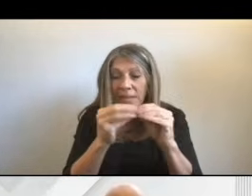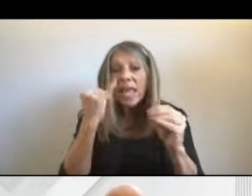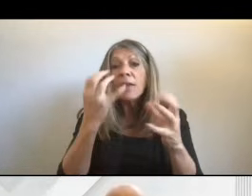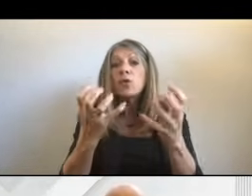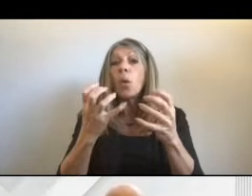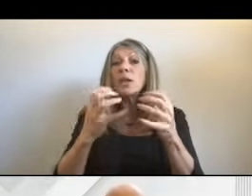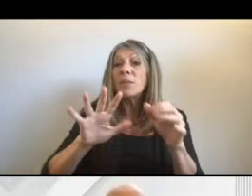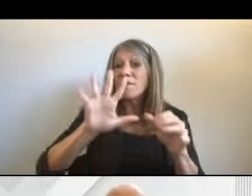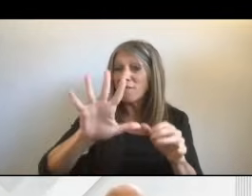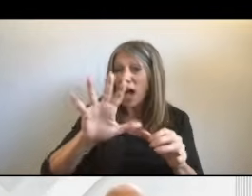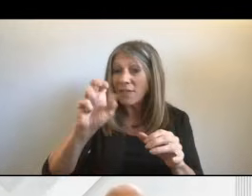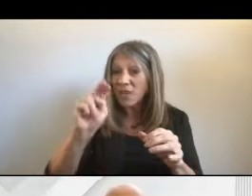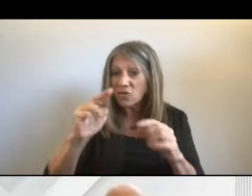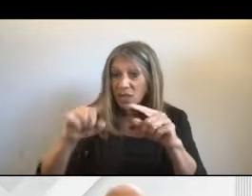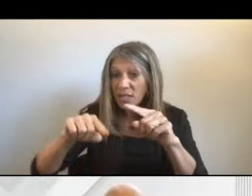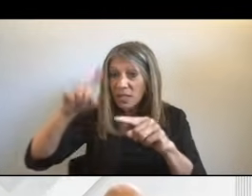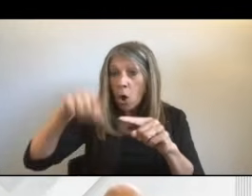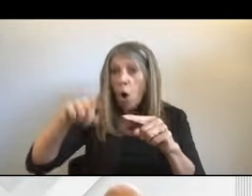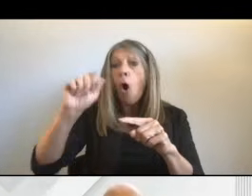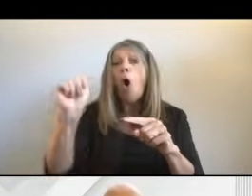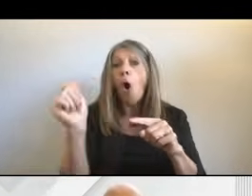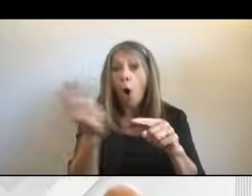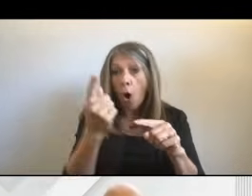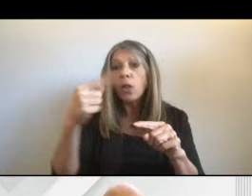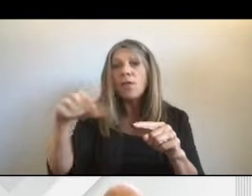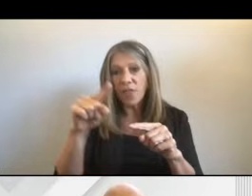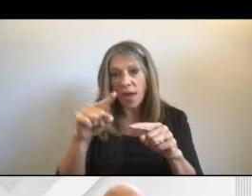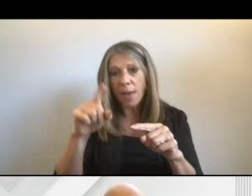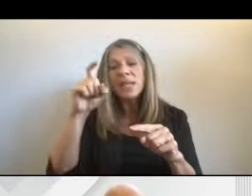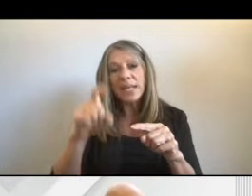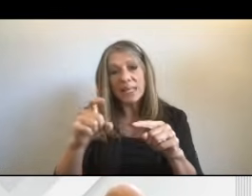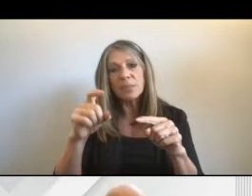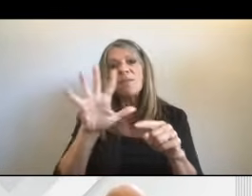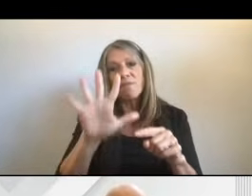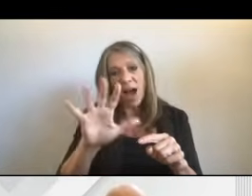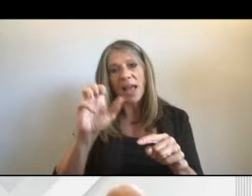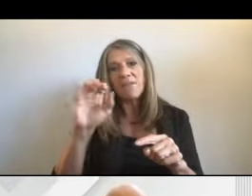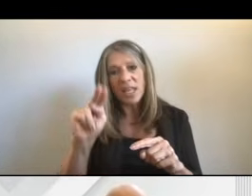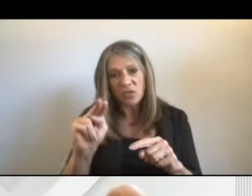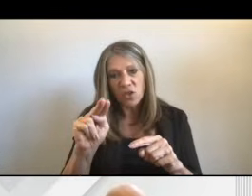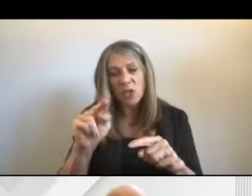inches high, all of your risers have to be 5 inches high. You can't have one